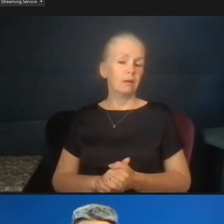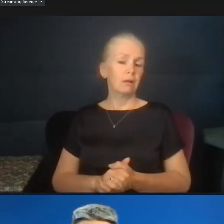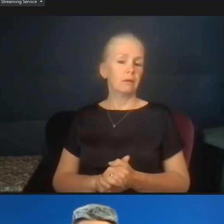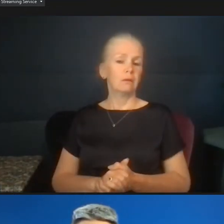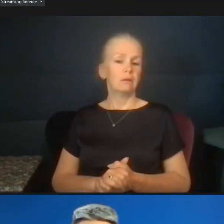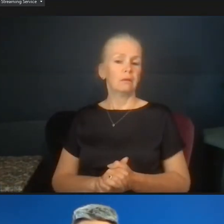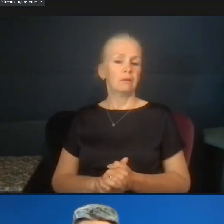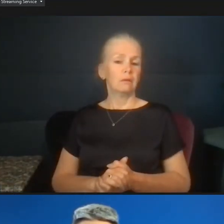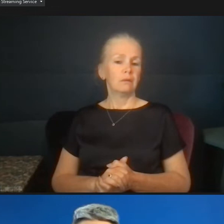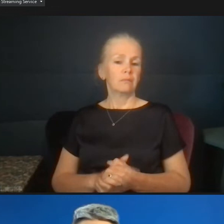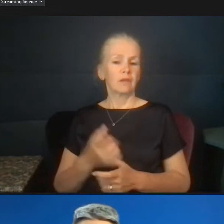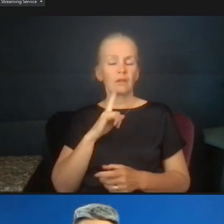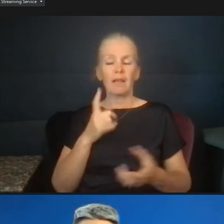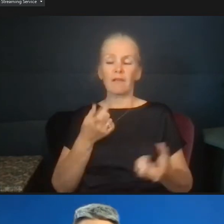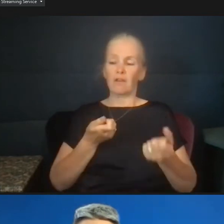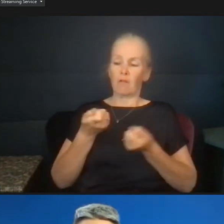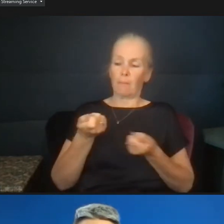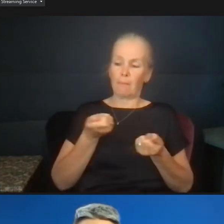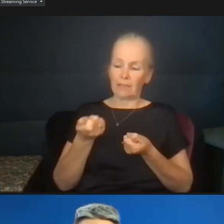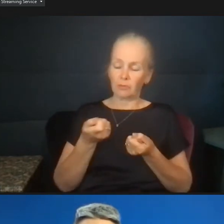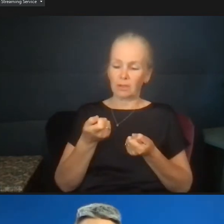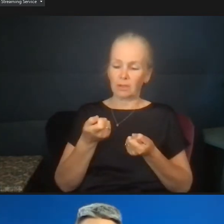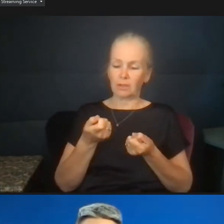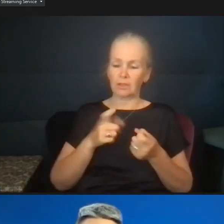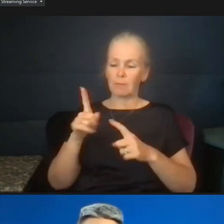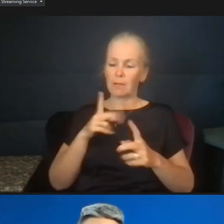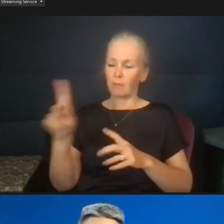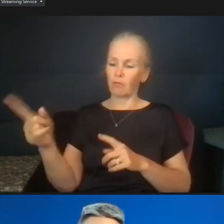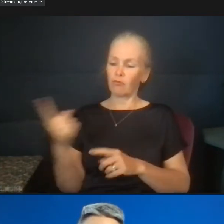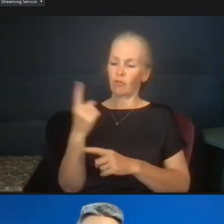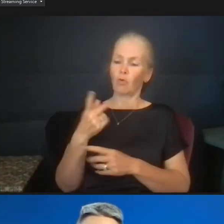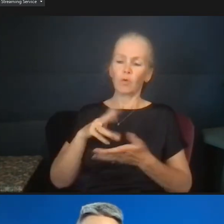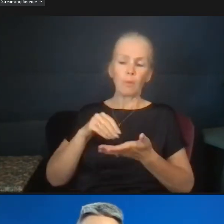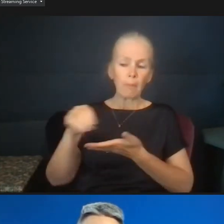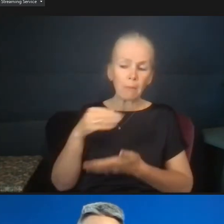in the management, is getting people through the door paying them enough so that they can